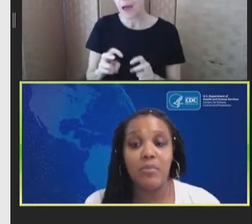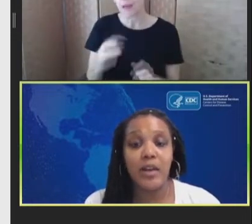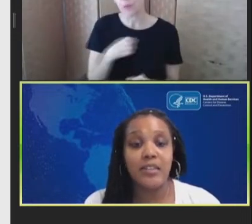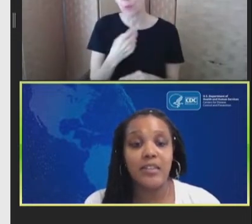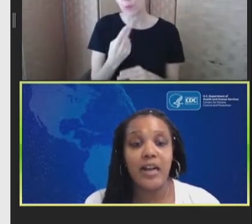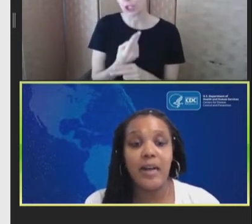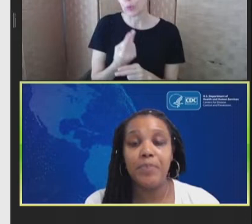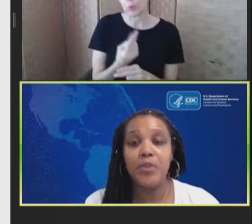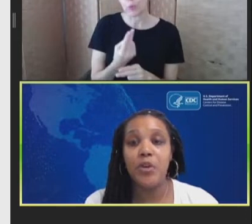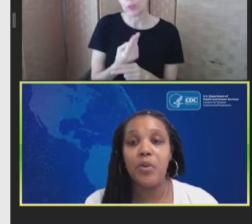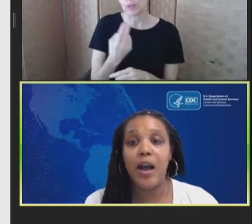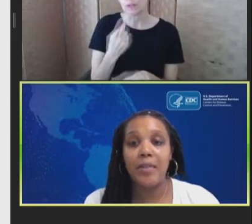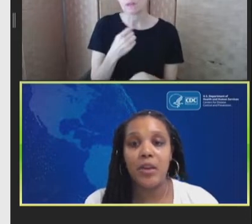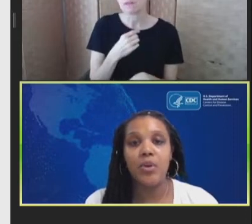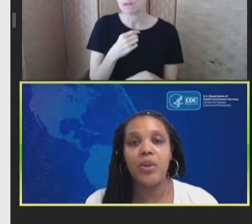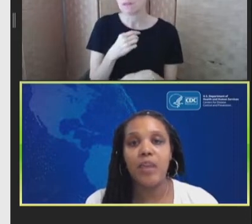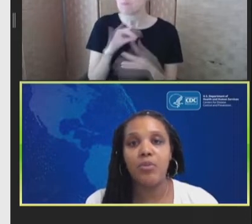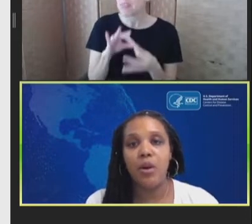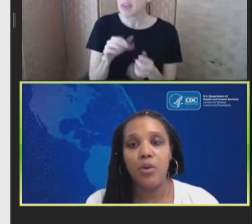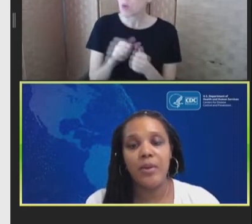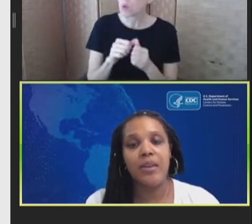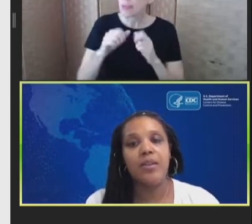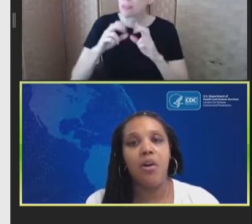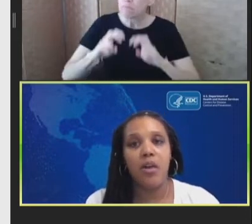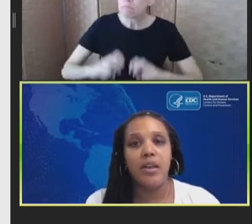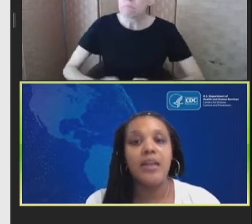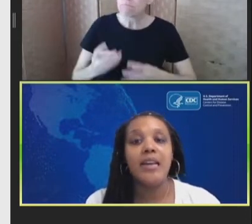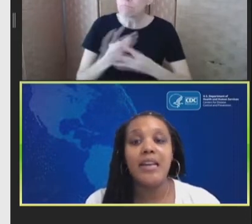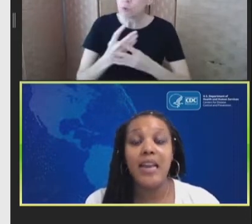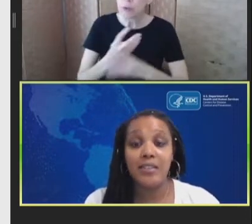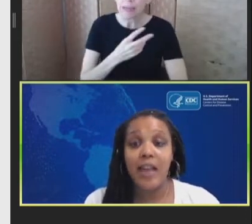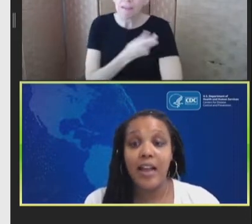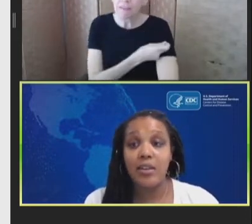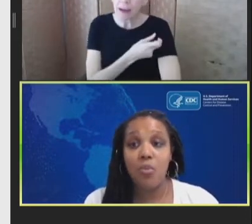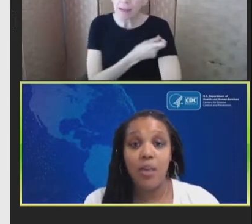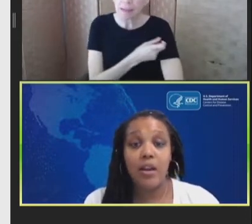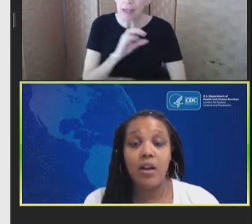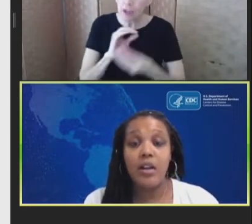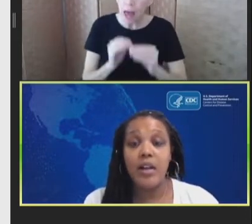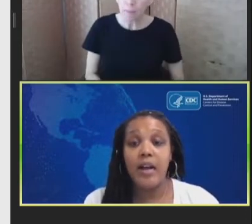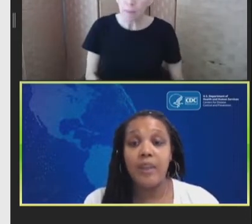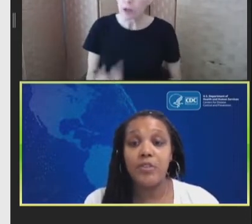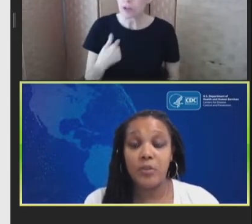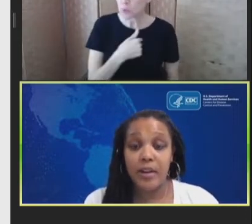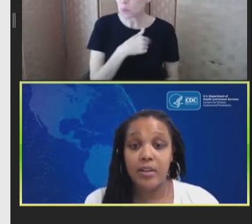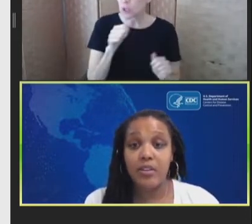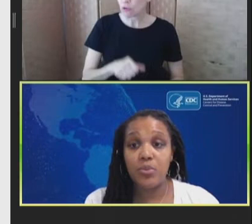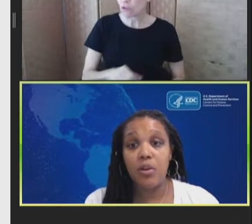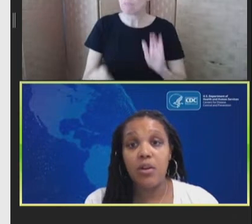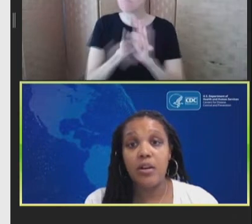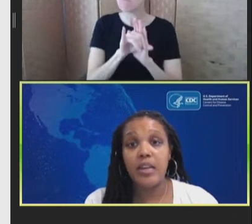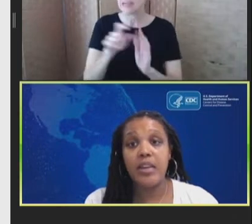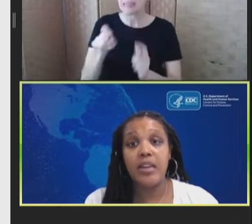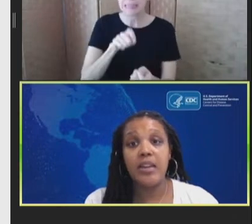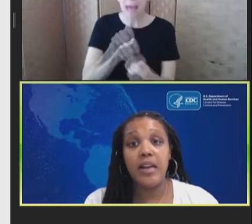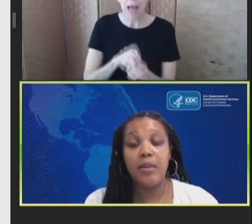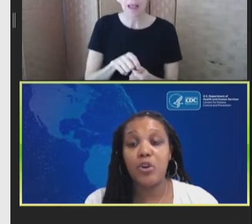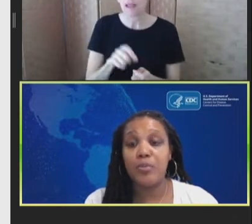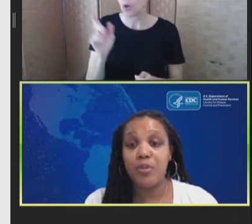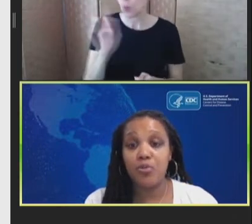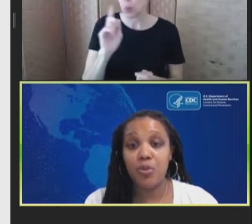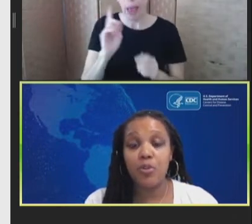But you know, I think we were able to hone in on exactly where disparities were in urban and